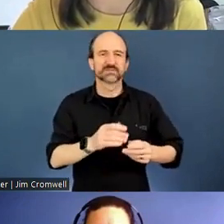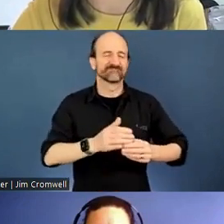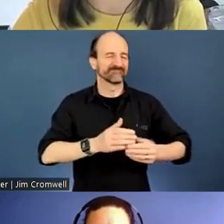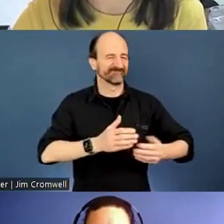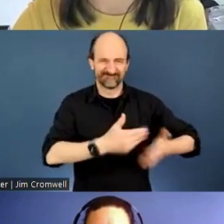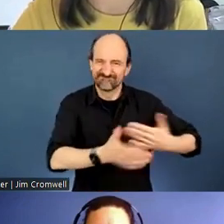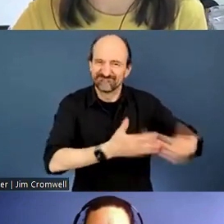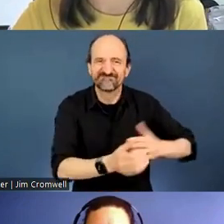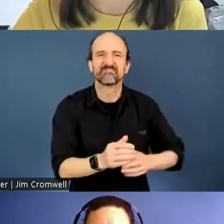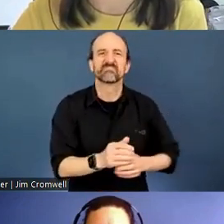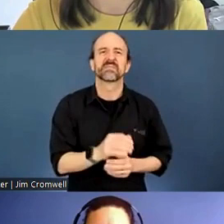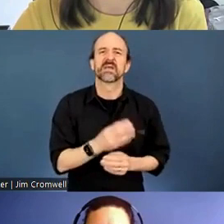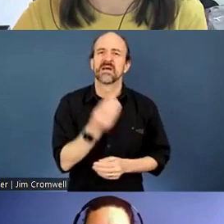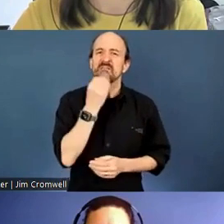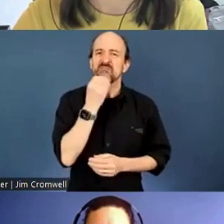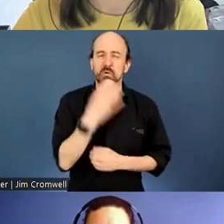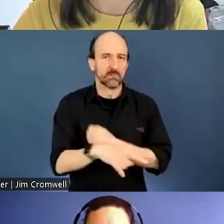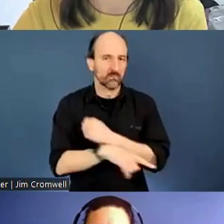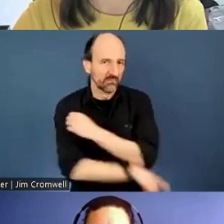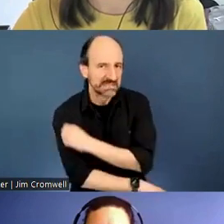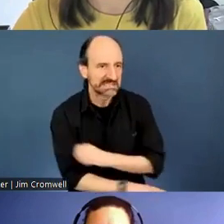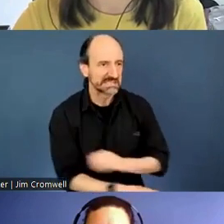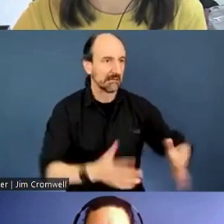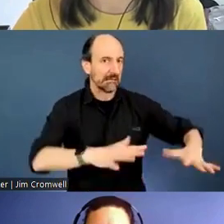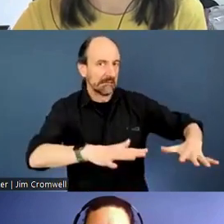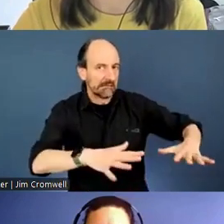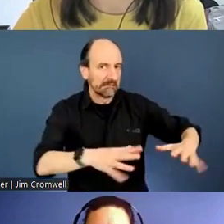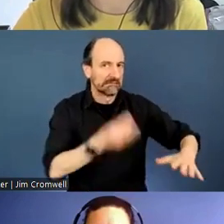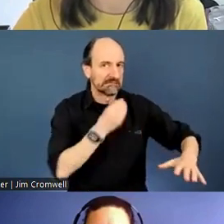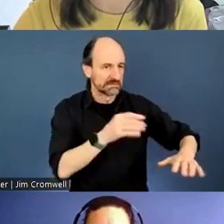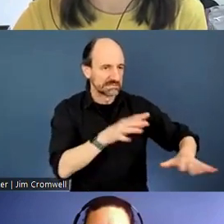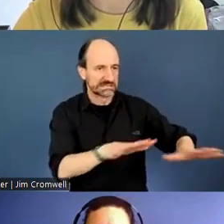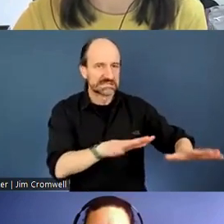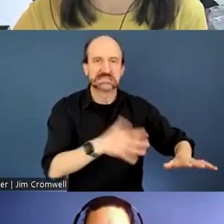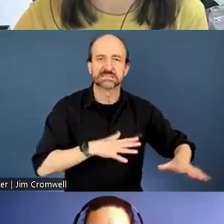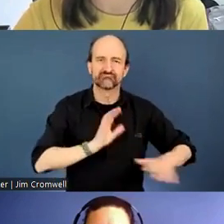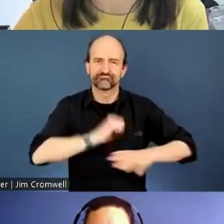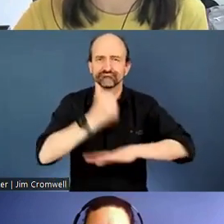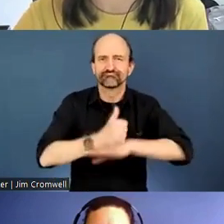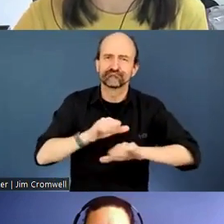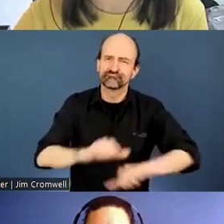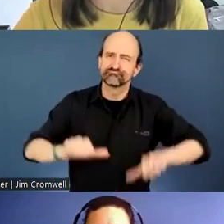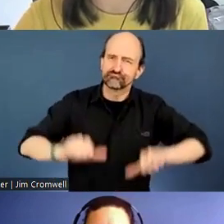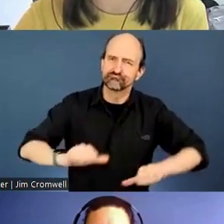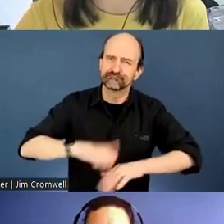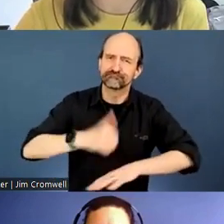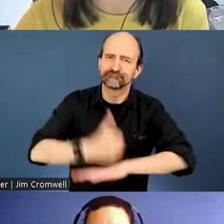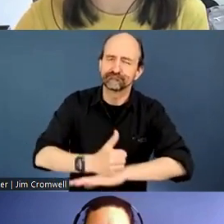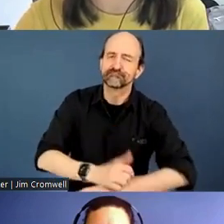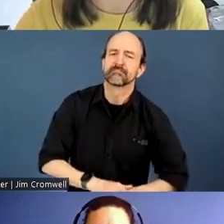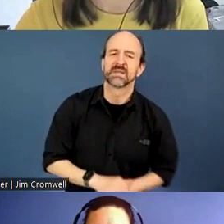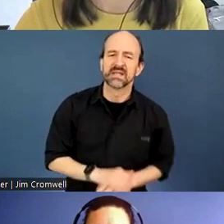They implemented the project and they were curious about impact of the project towards food insecurity.